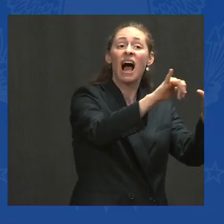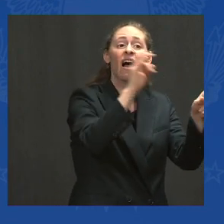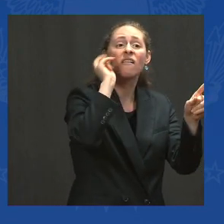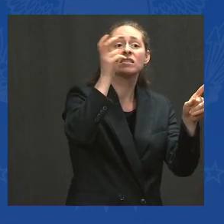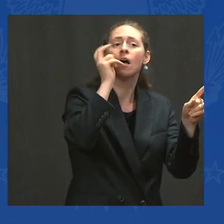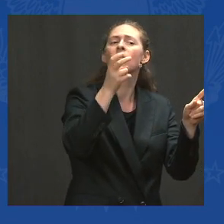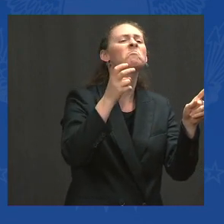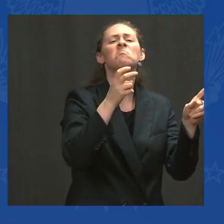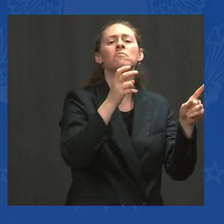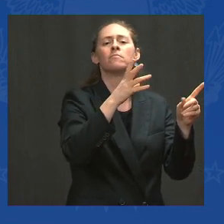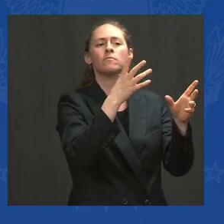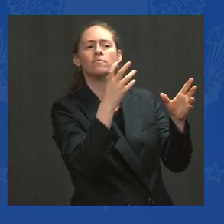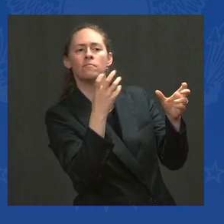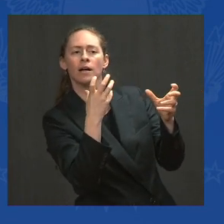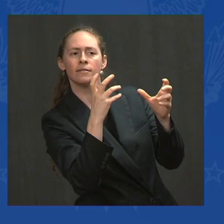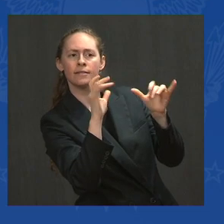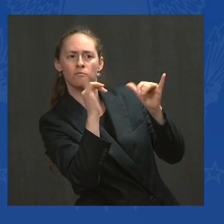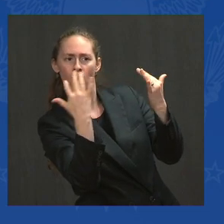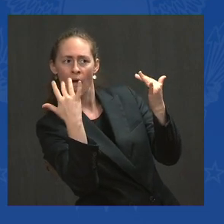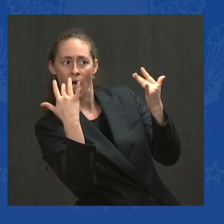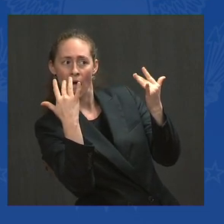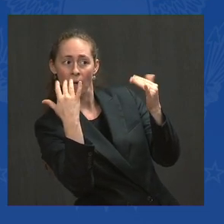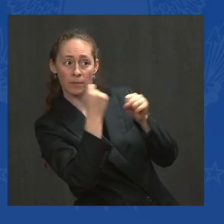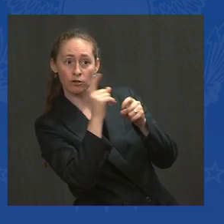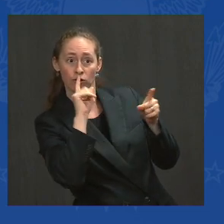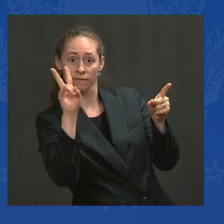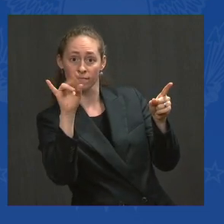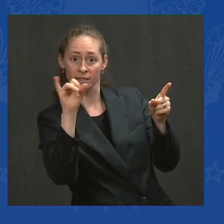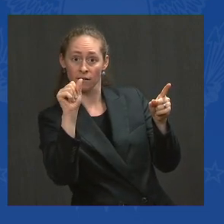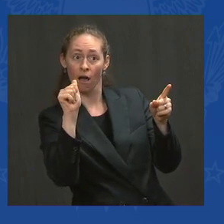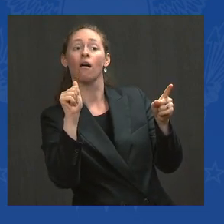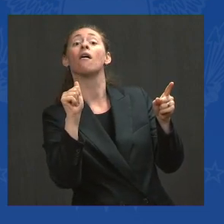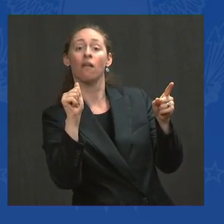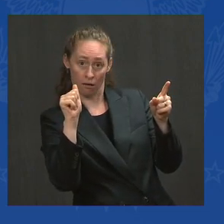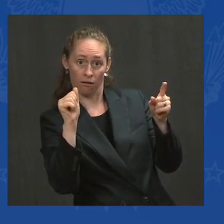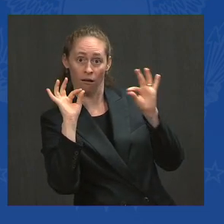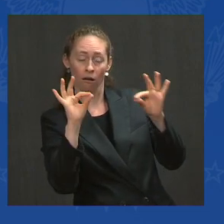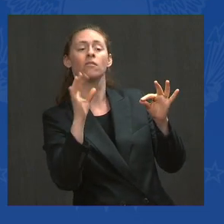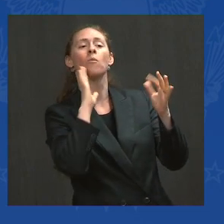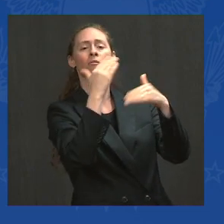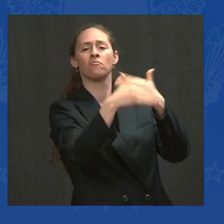The operation has identified U.S. facilities outside of the continental United States,